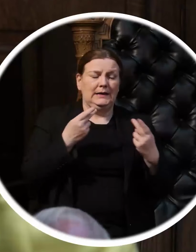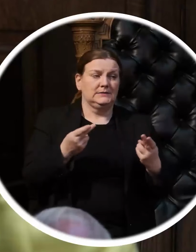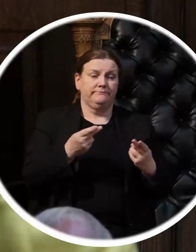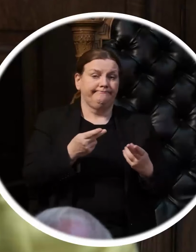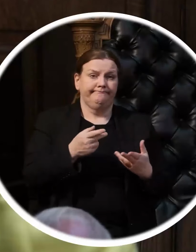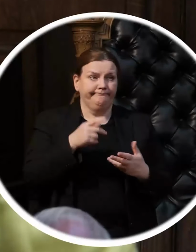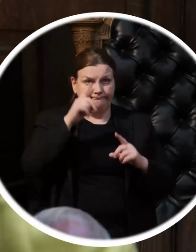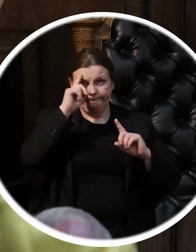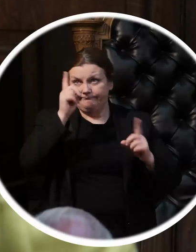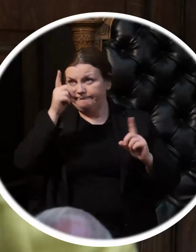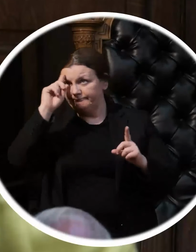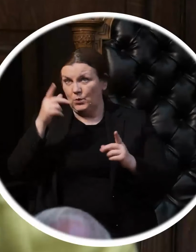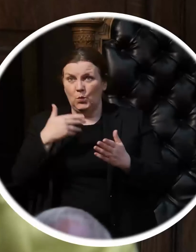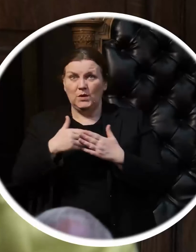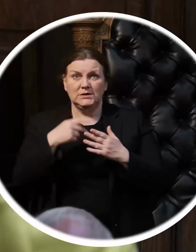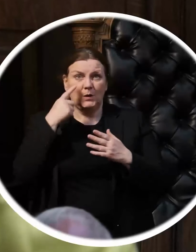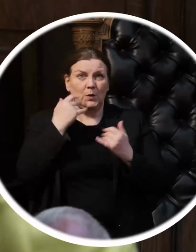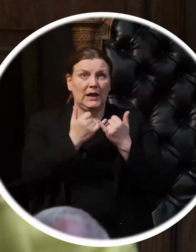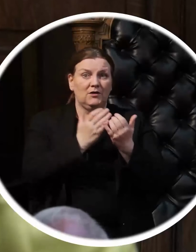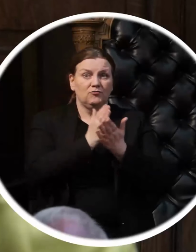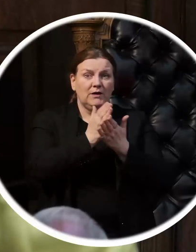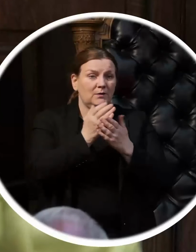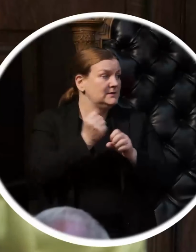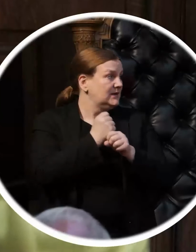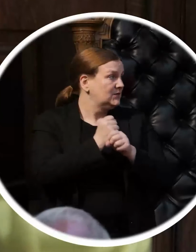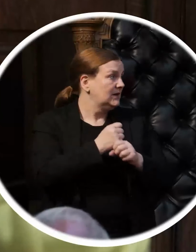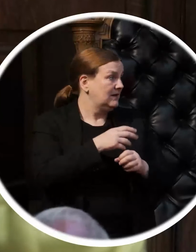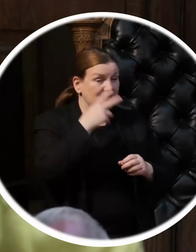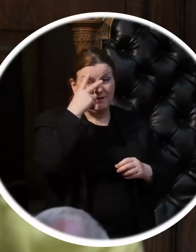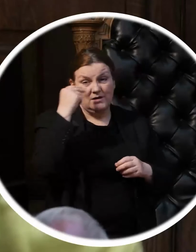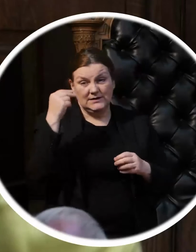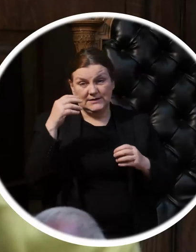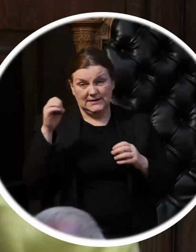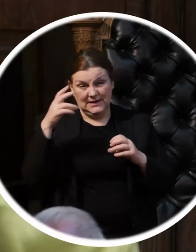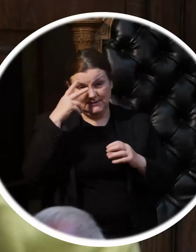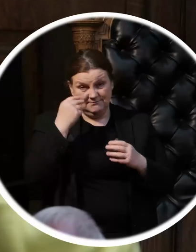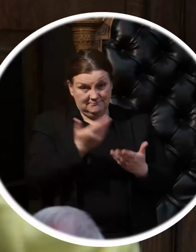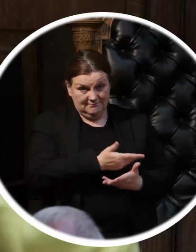This is Vignoles earliest example of a railway station. It's very, very simple.